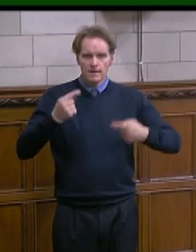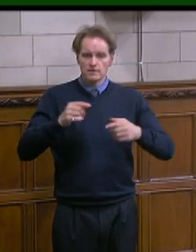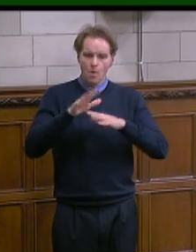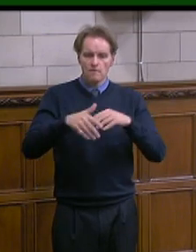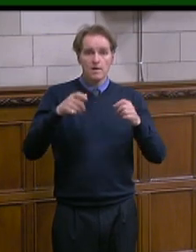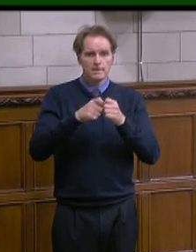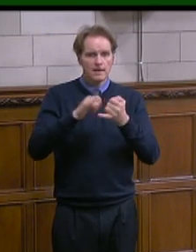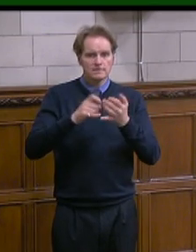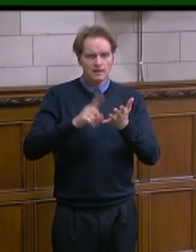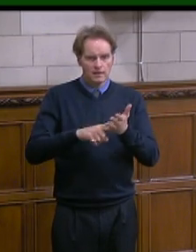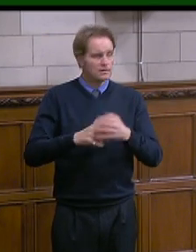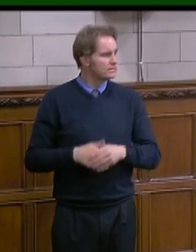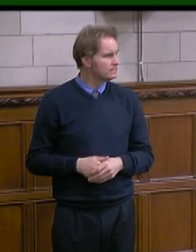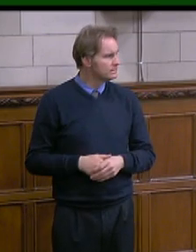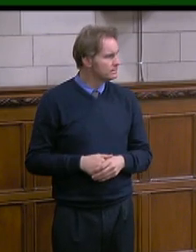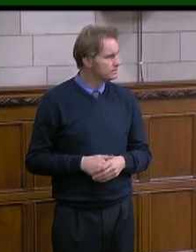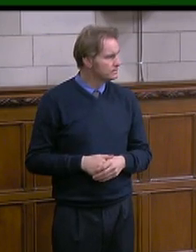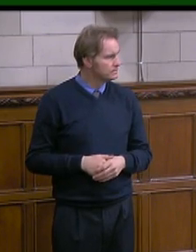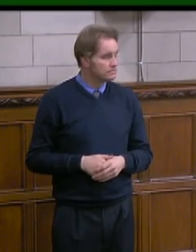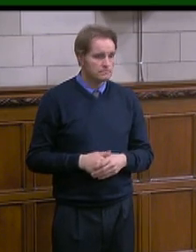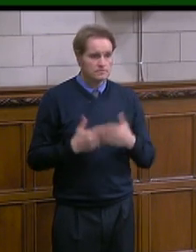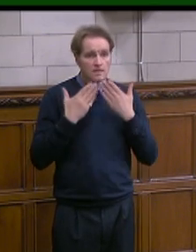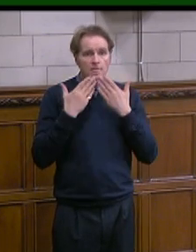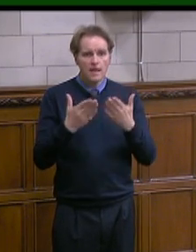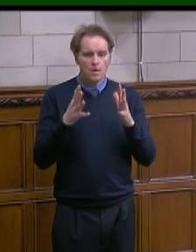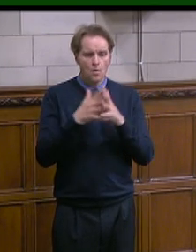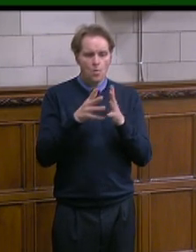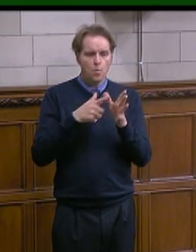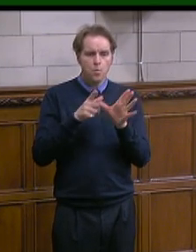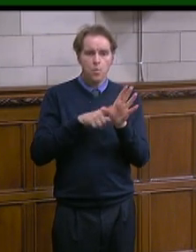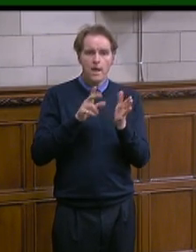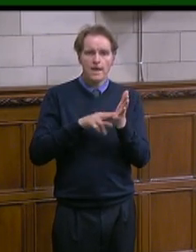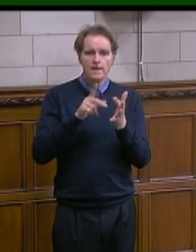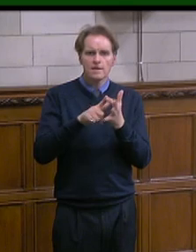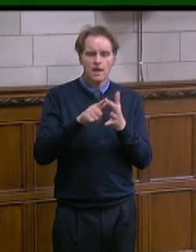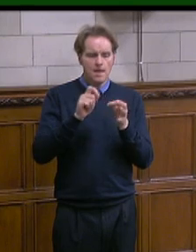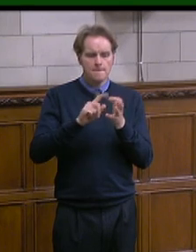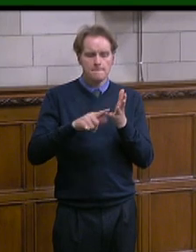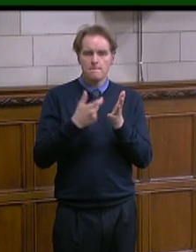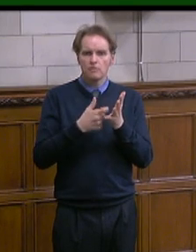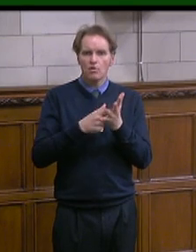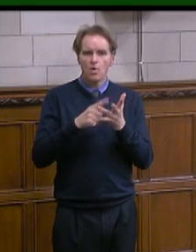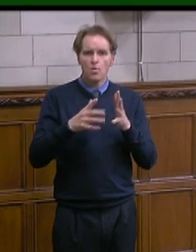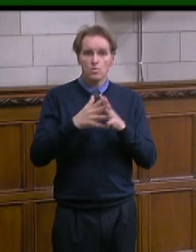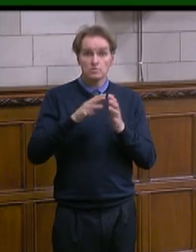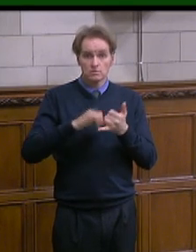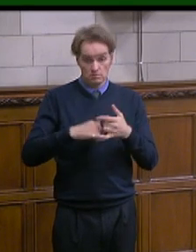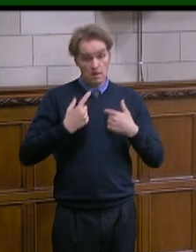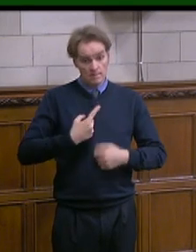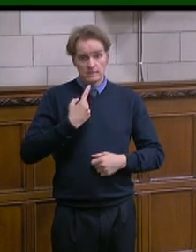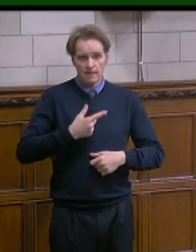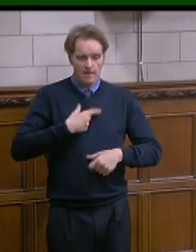I also thank Wayne Barrow; I have done a music video with him, which was a lot of fun.